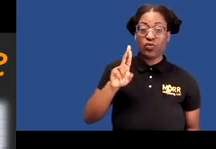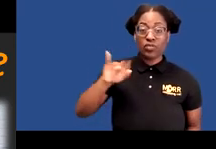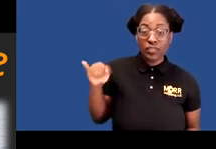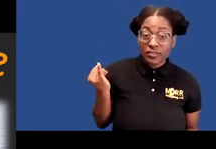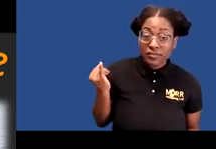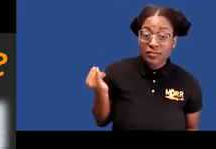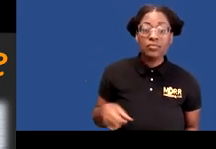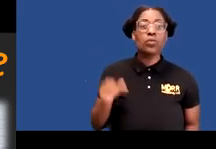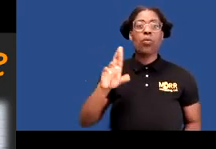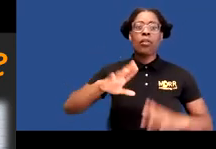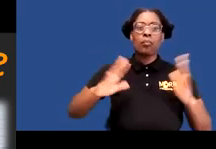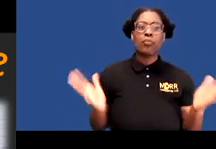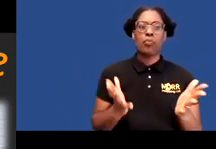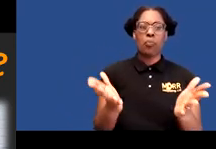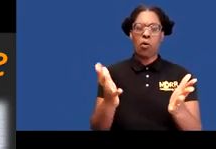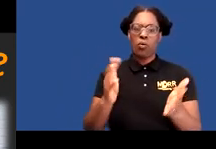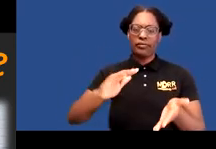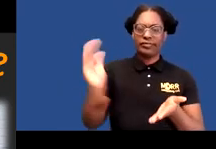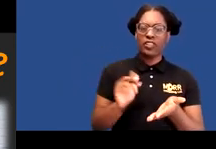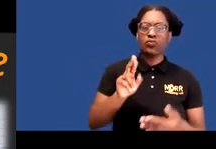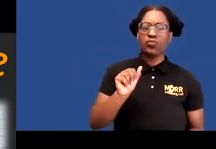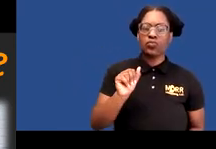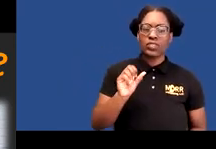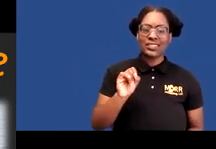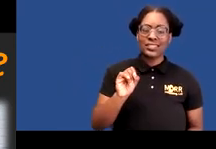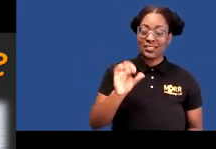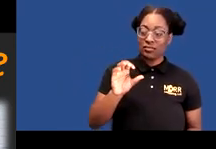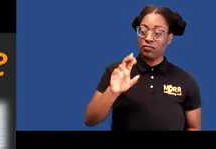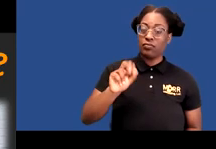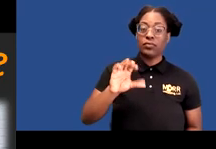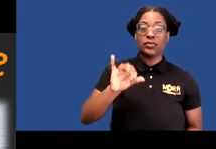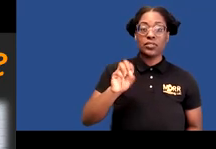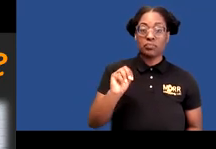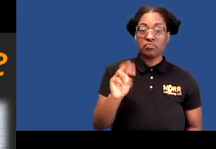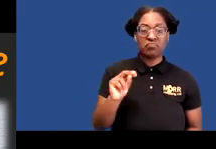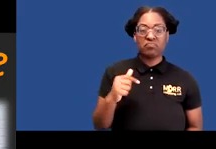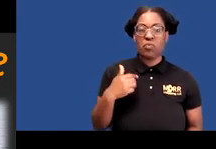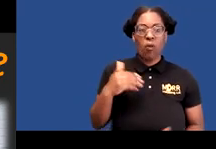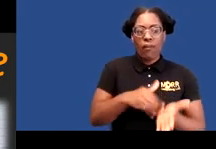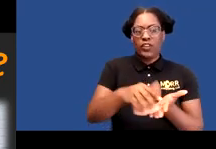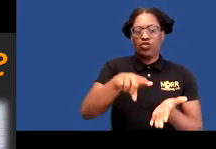And this is what I'm inviting you to think about now. If we share this ethic,